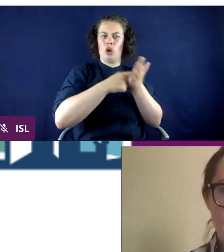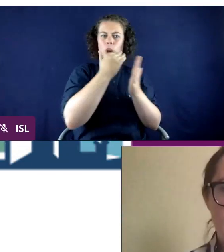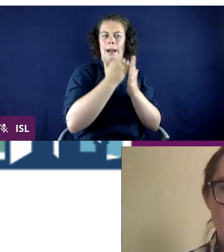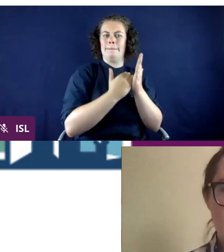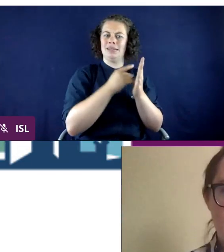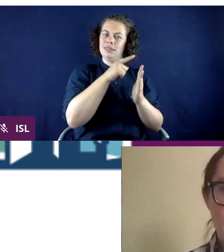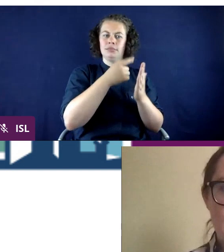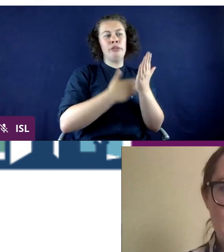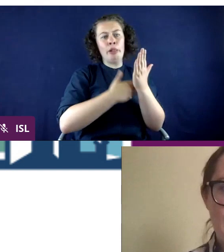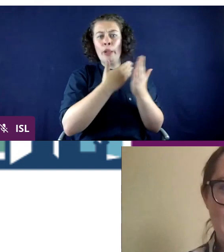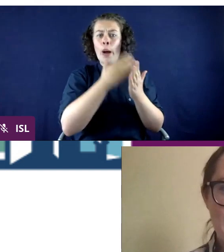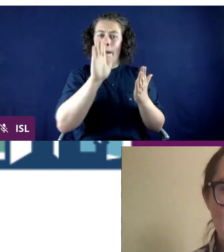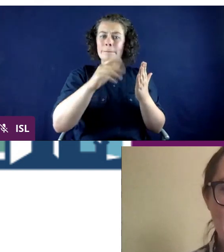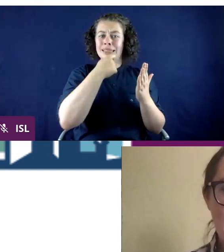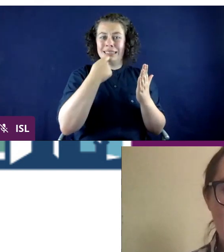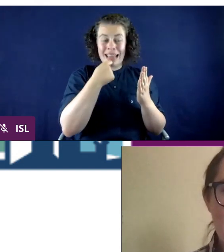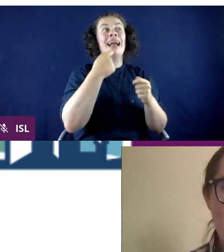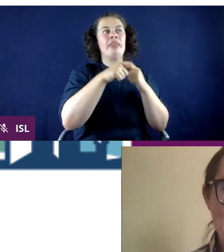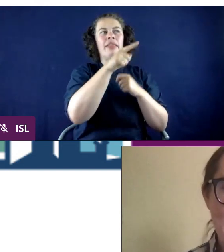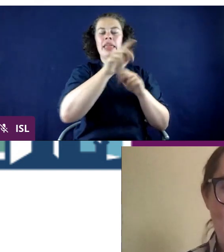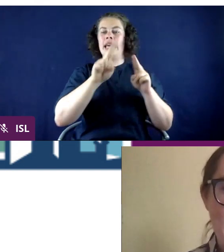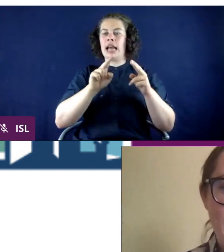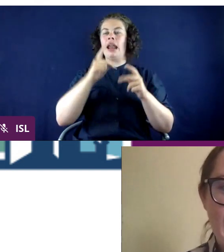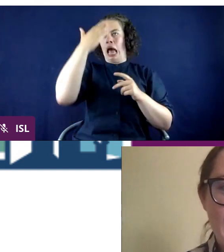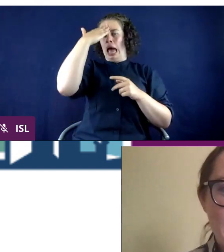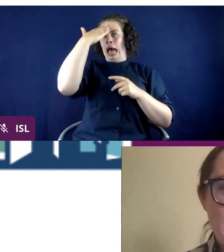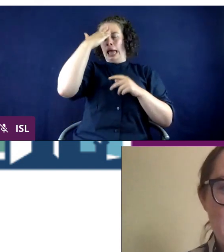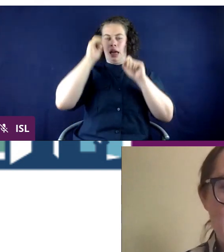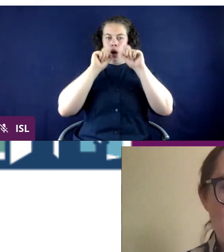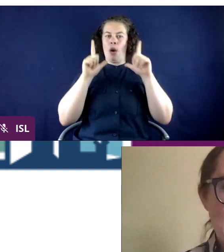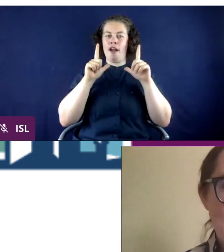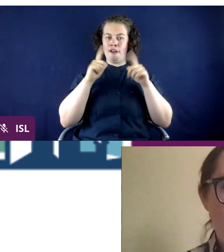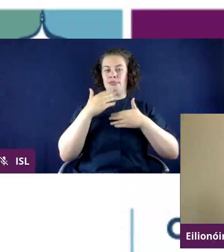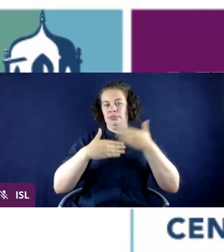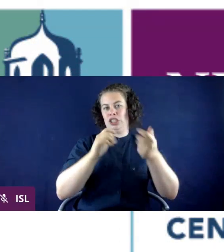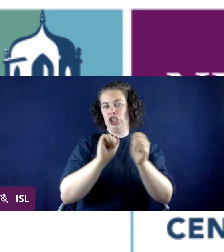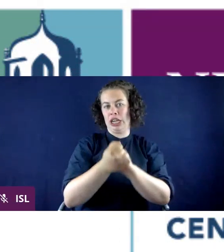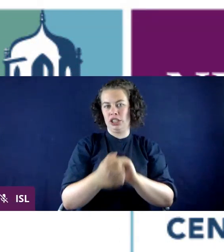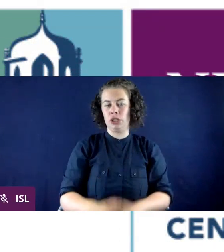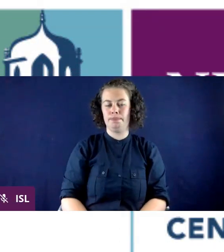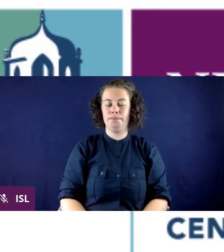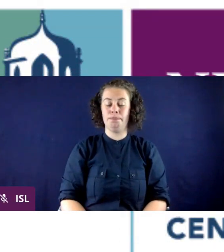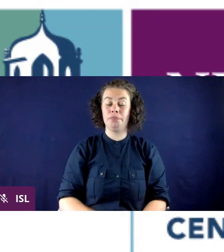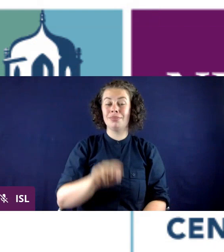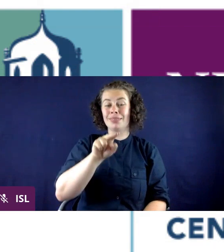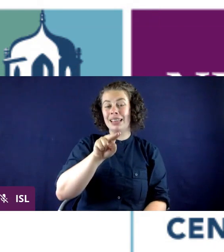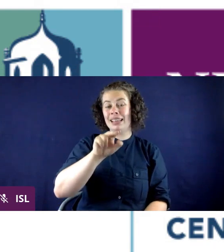Thank you. Do the other panellists want to offer